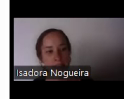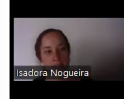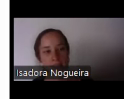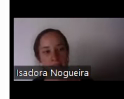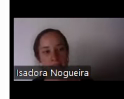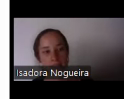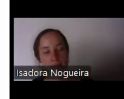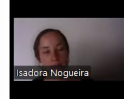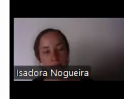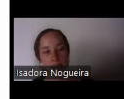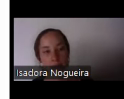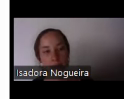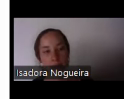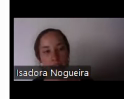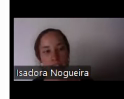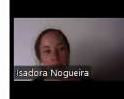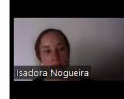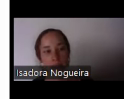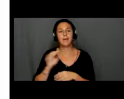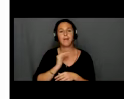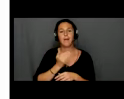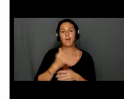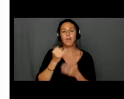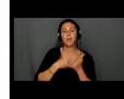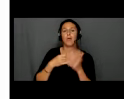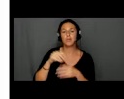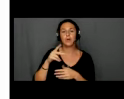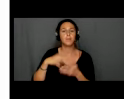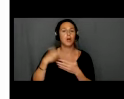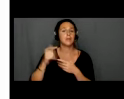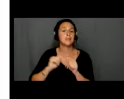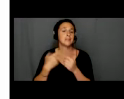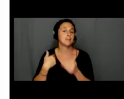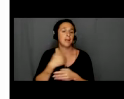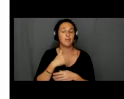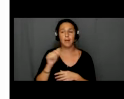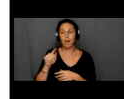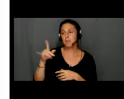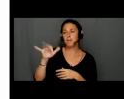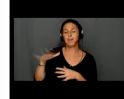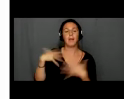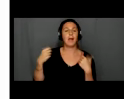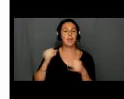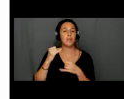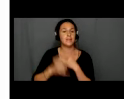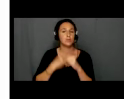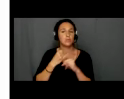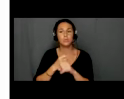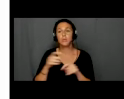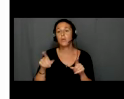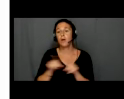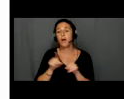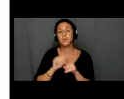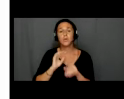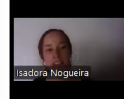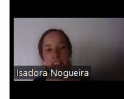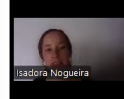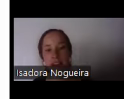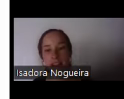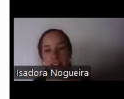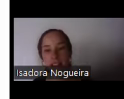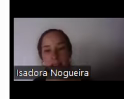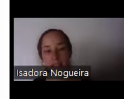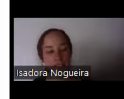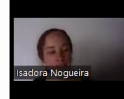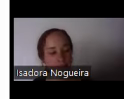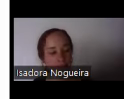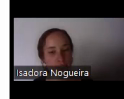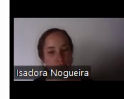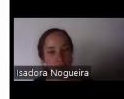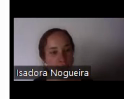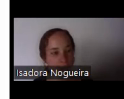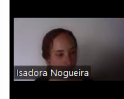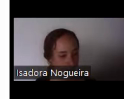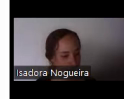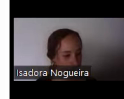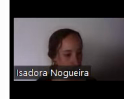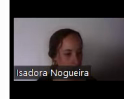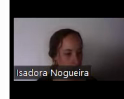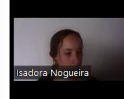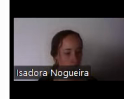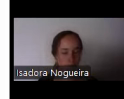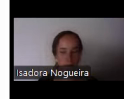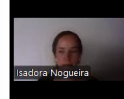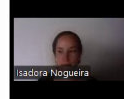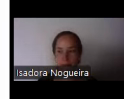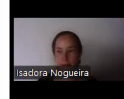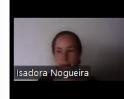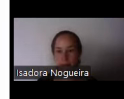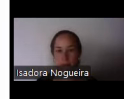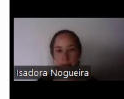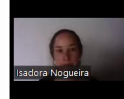And our project team members at the Public Health Institute and our Farmworker Leaders Advisory Committee in Ventura thank you so much.